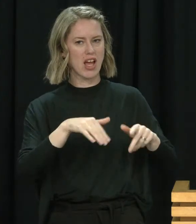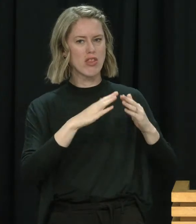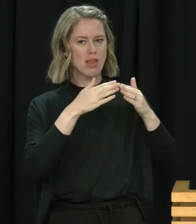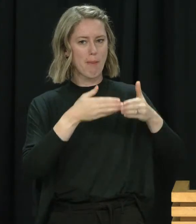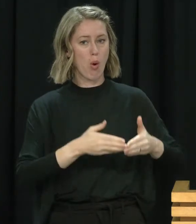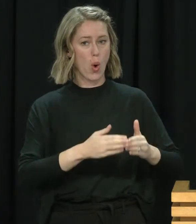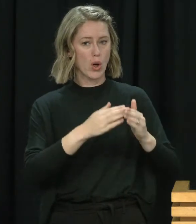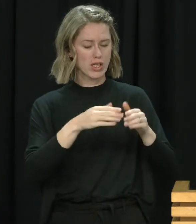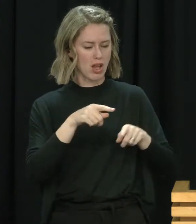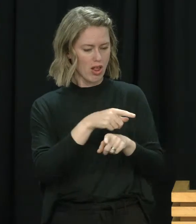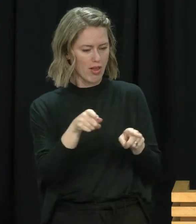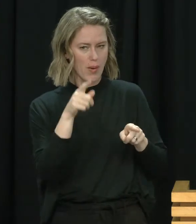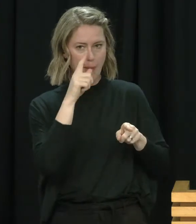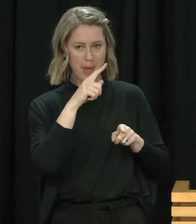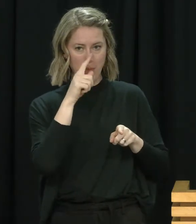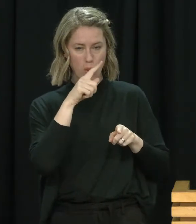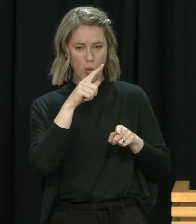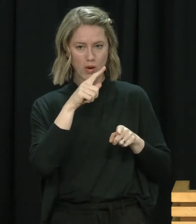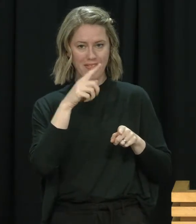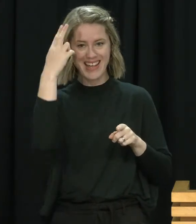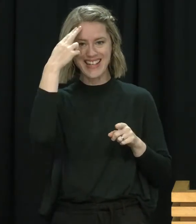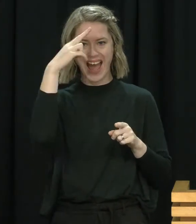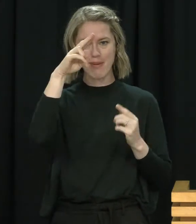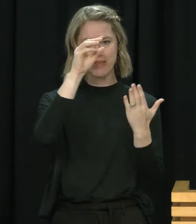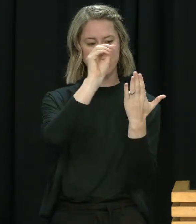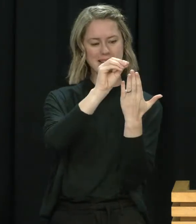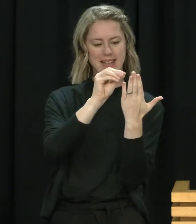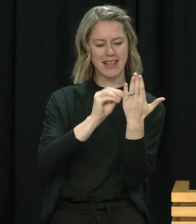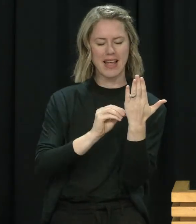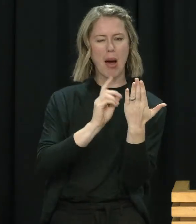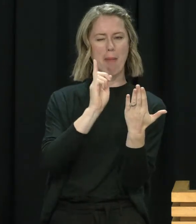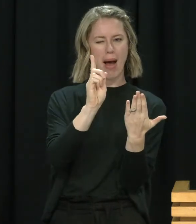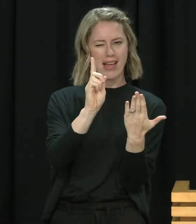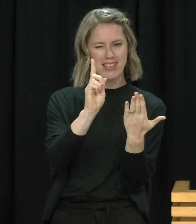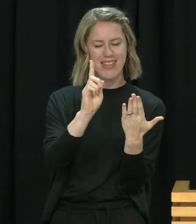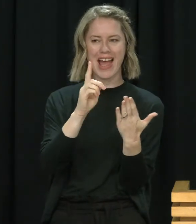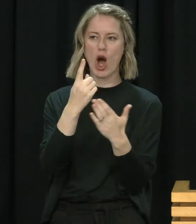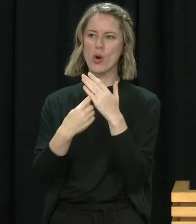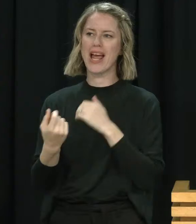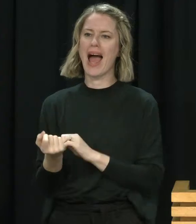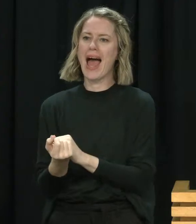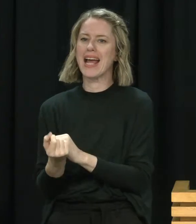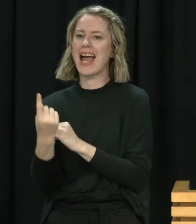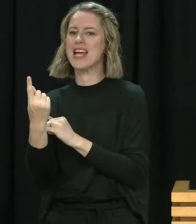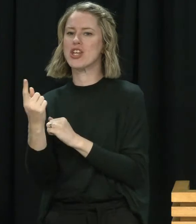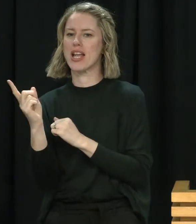he m that seems to be the highest concentration of non-vax workers, at the ports.